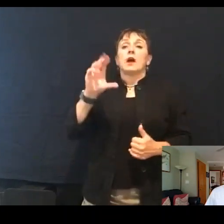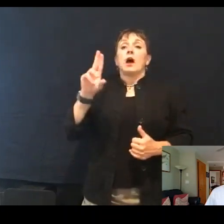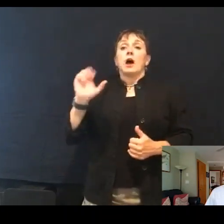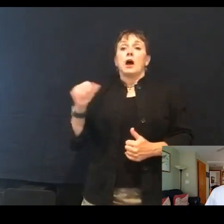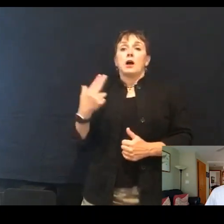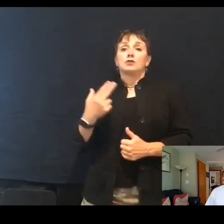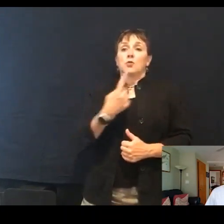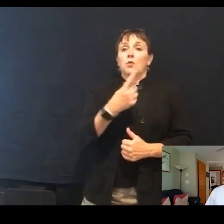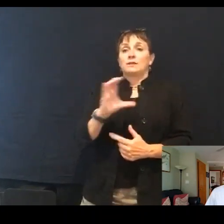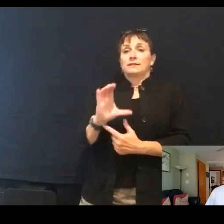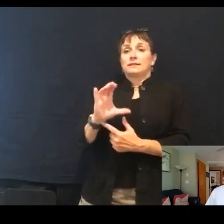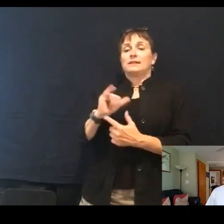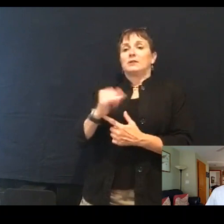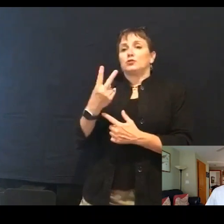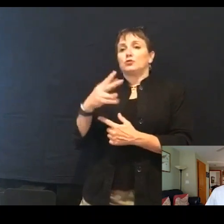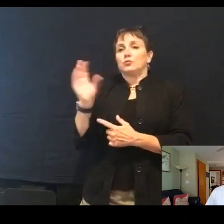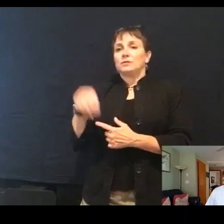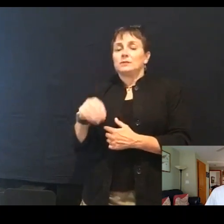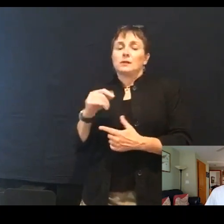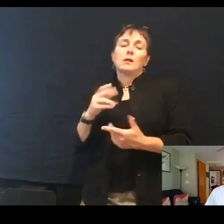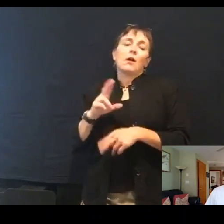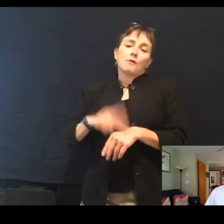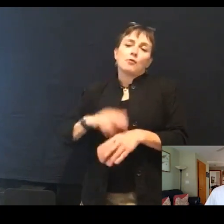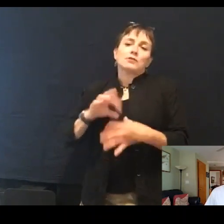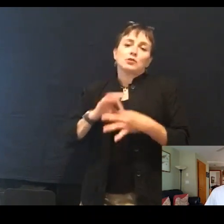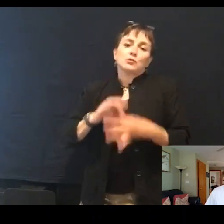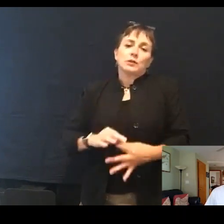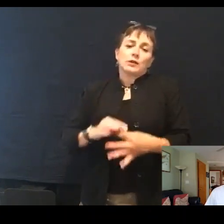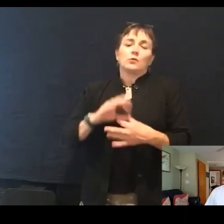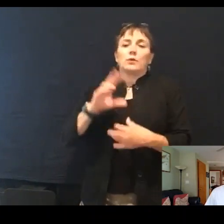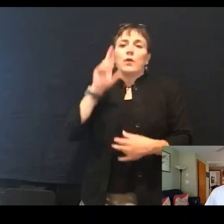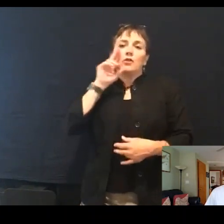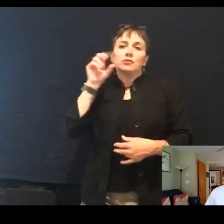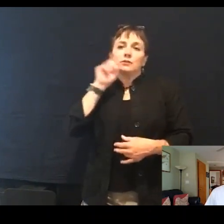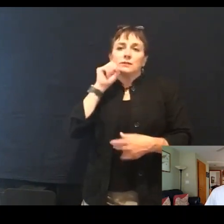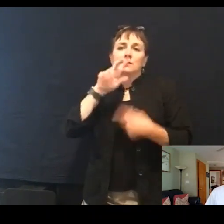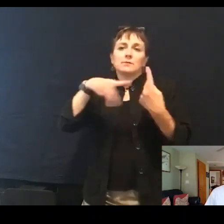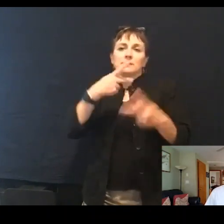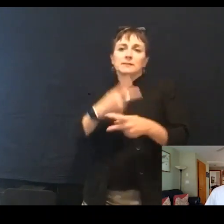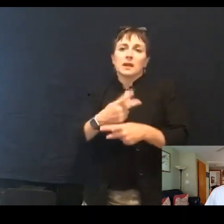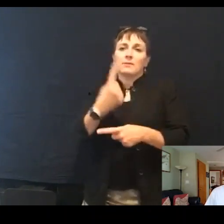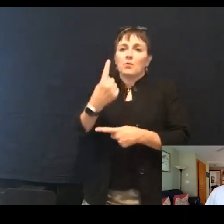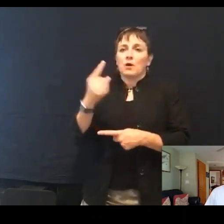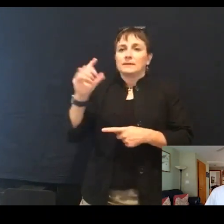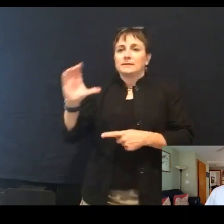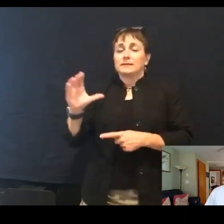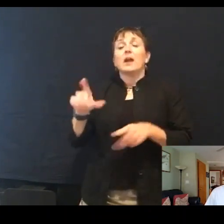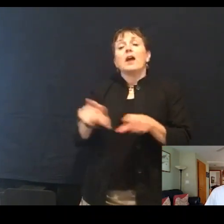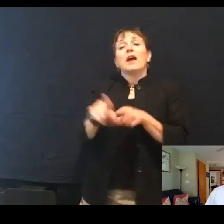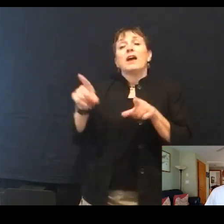at 2%, which, of course, is associated with Usher syndrome type 1C. And then there were 11 other genes